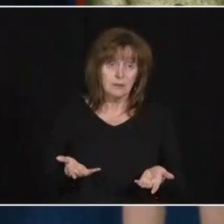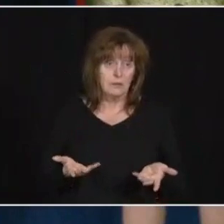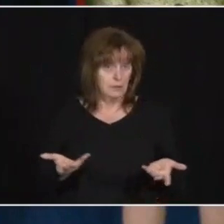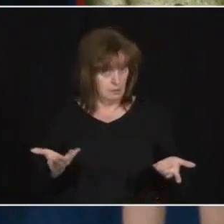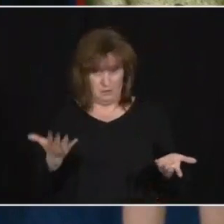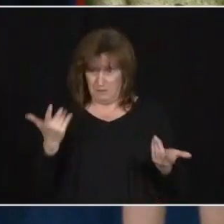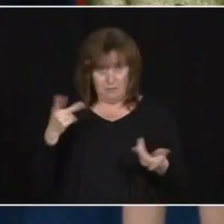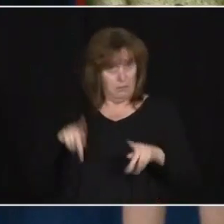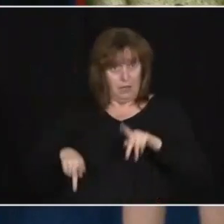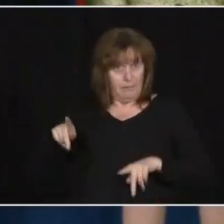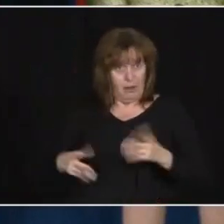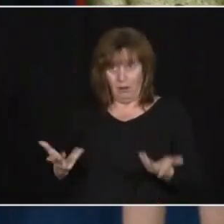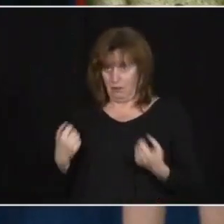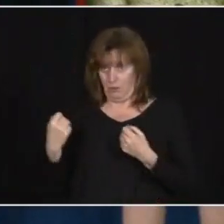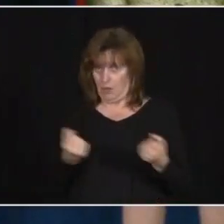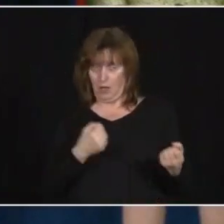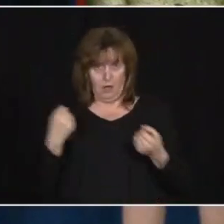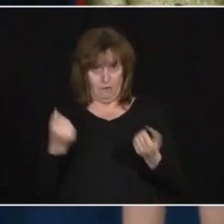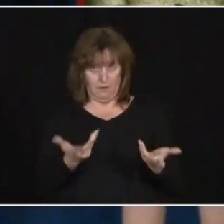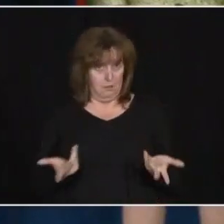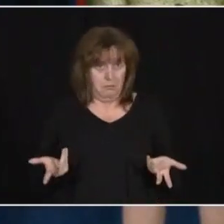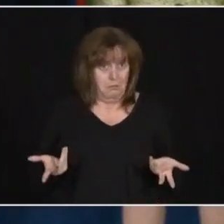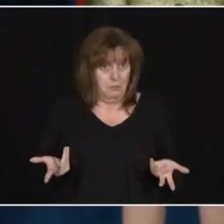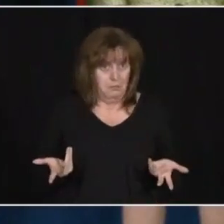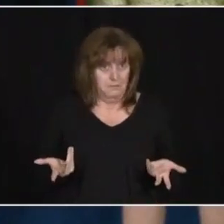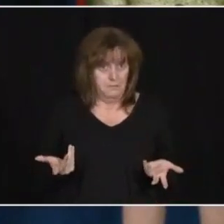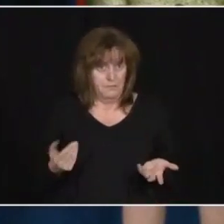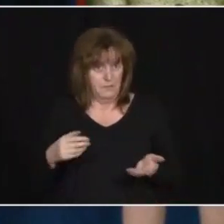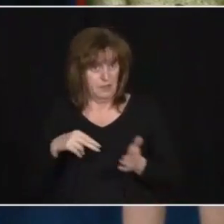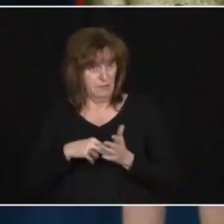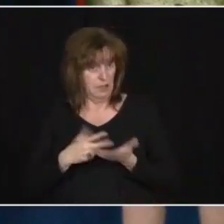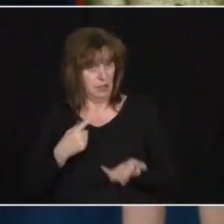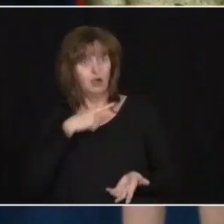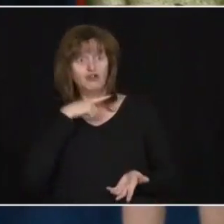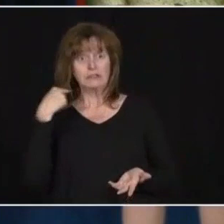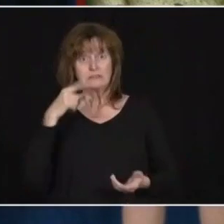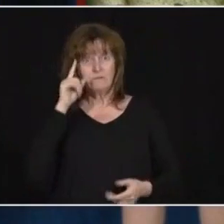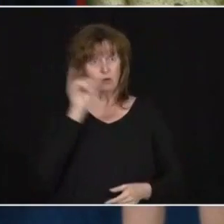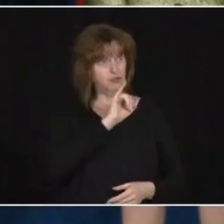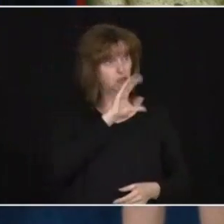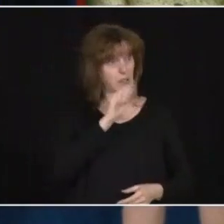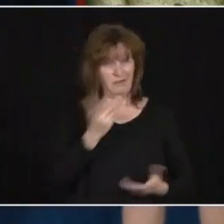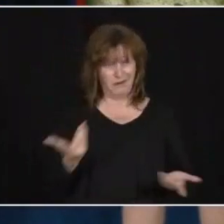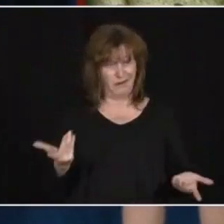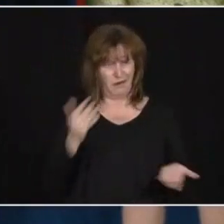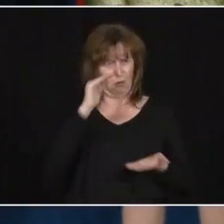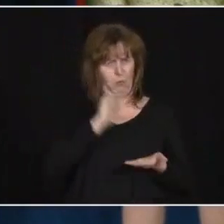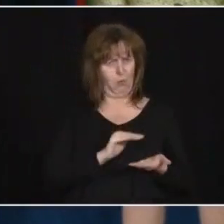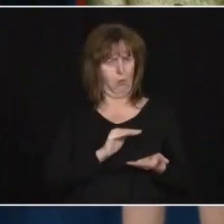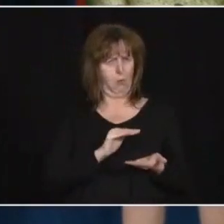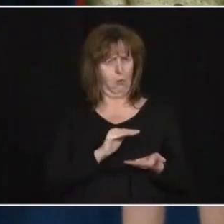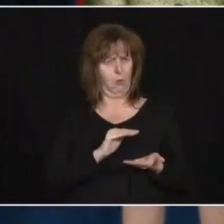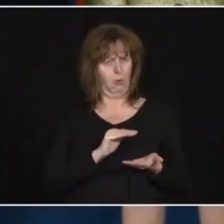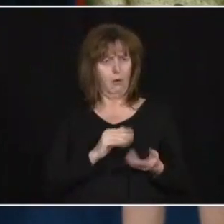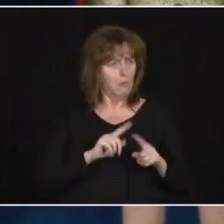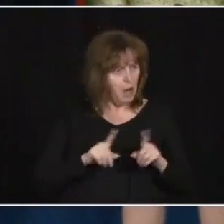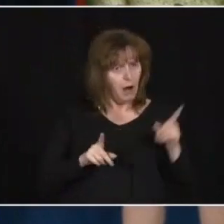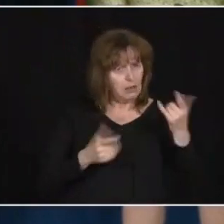The risk to the insurance company is much lower. But you keep taking their cheques.